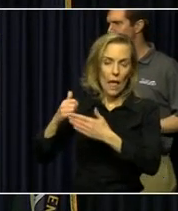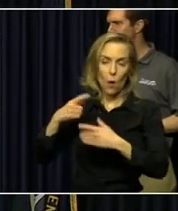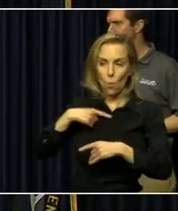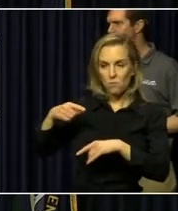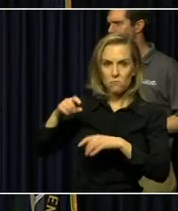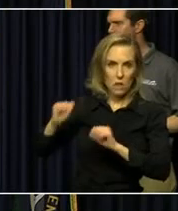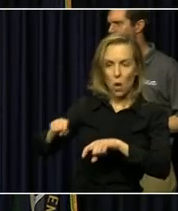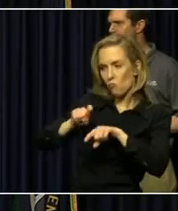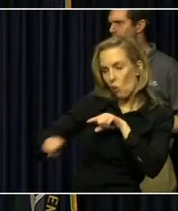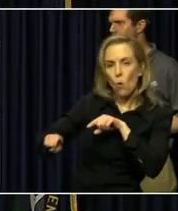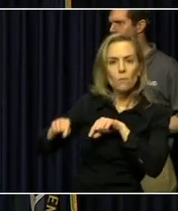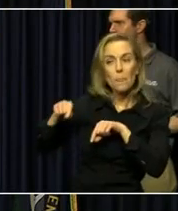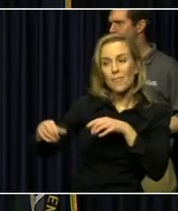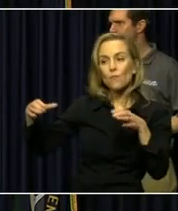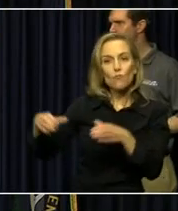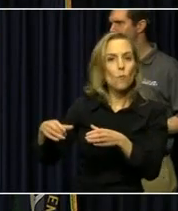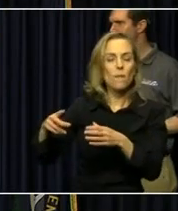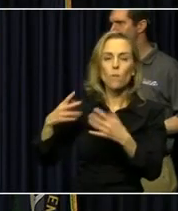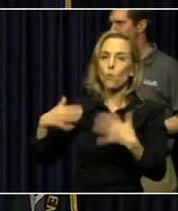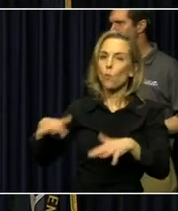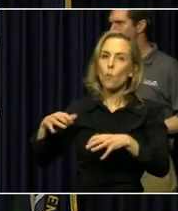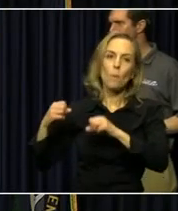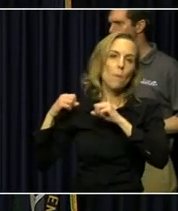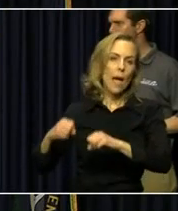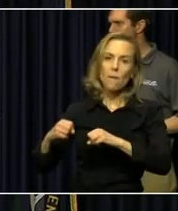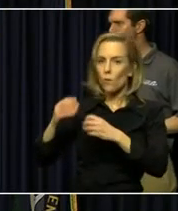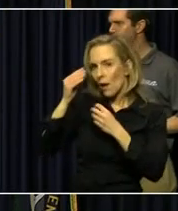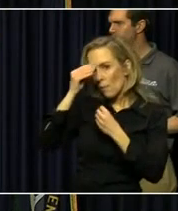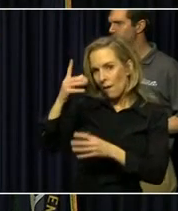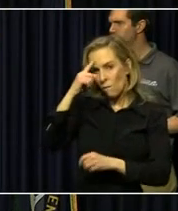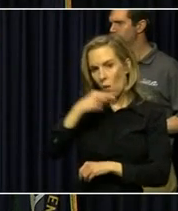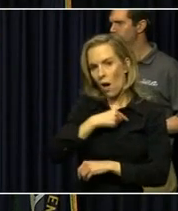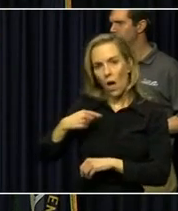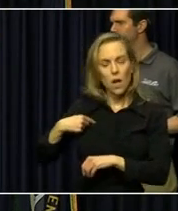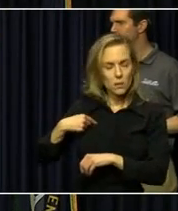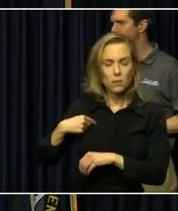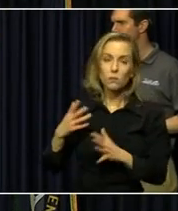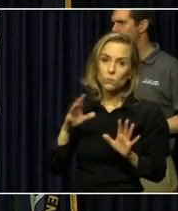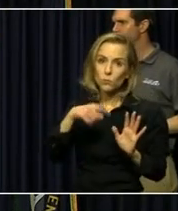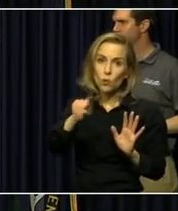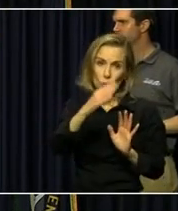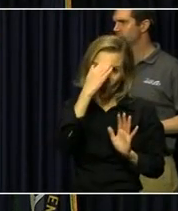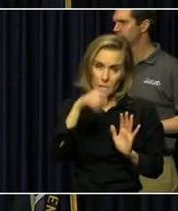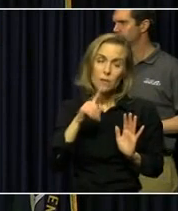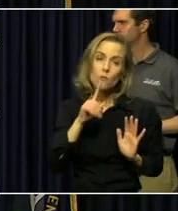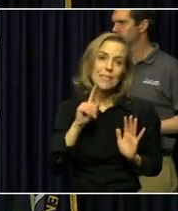WHEN WE LOOK BACK AT LAST SUNDAY, ALL OVER THIS